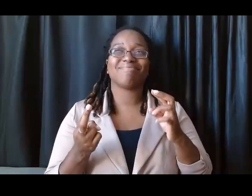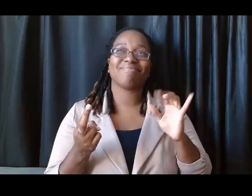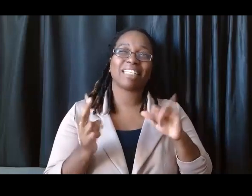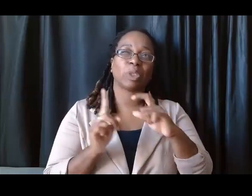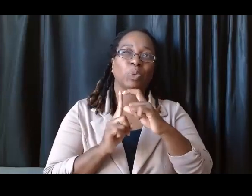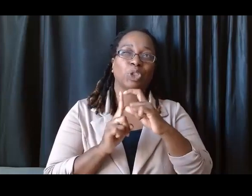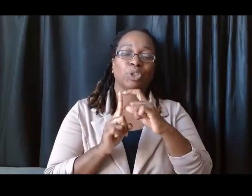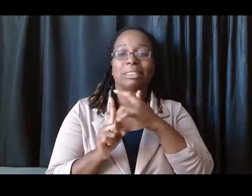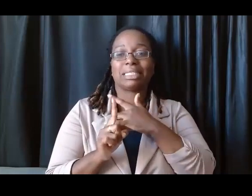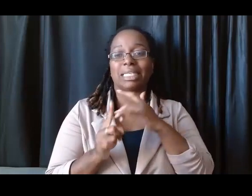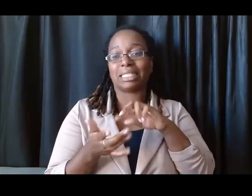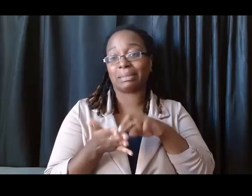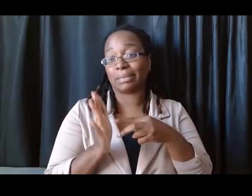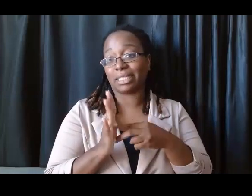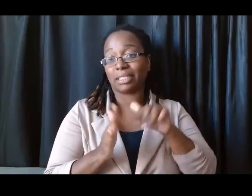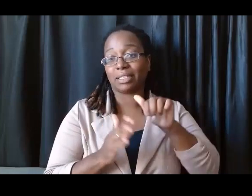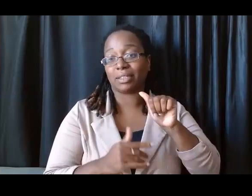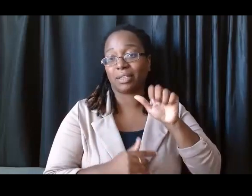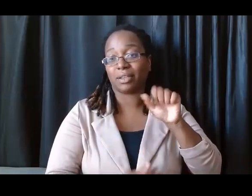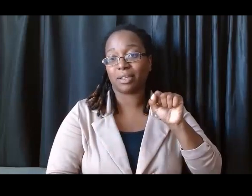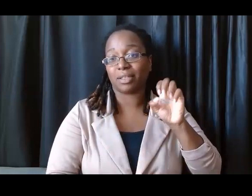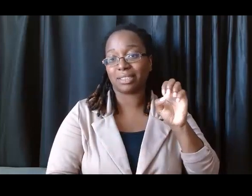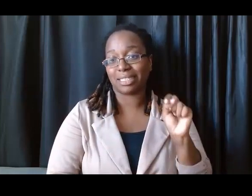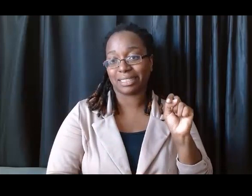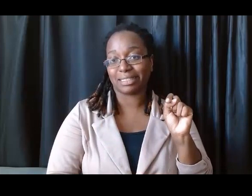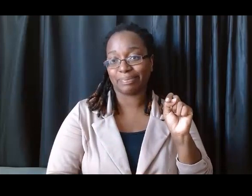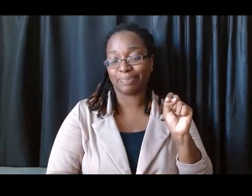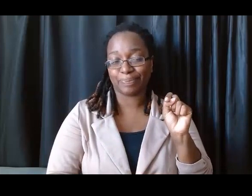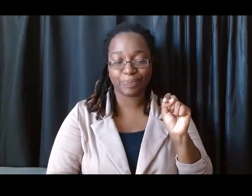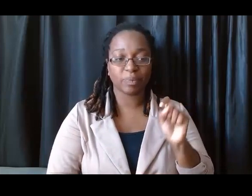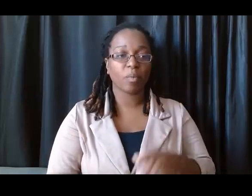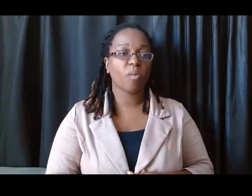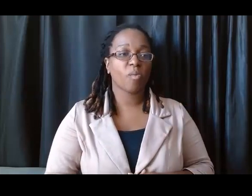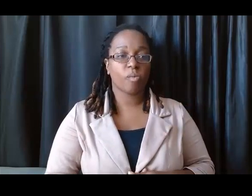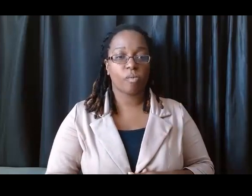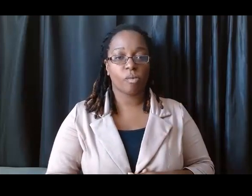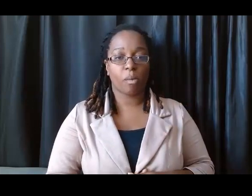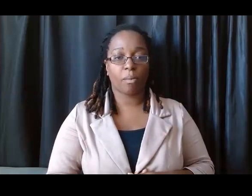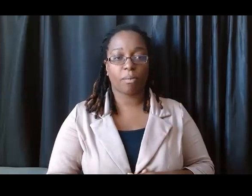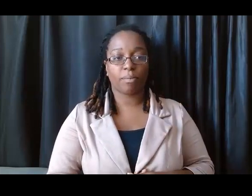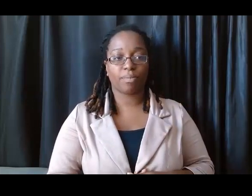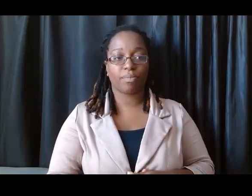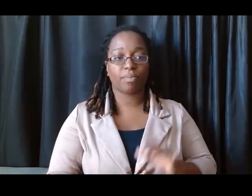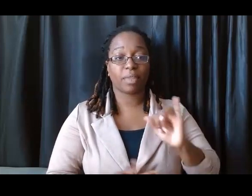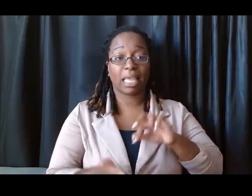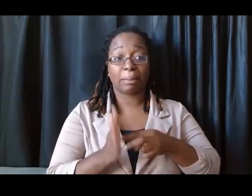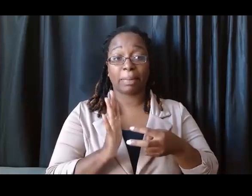And resources, that term is also referred to as assets. And so those are things that a person owns that they could use